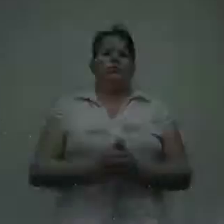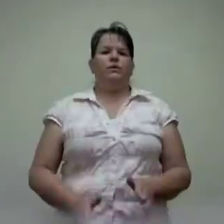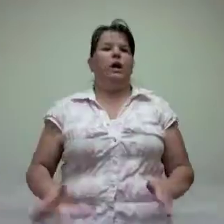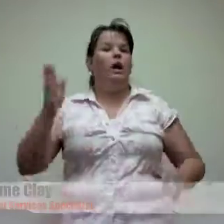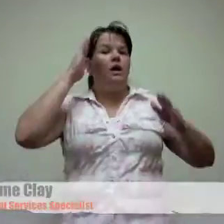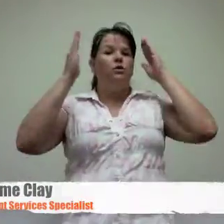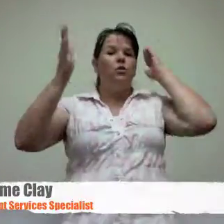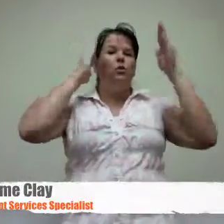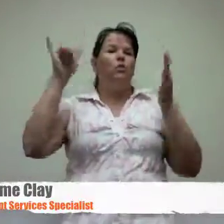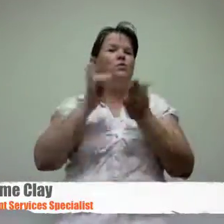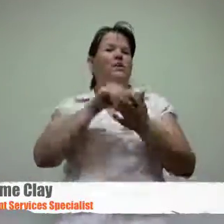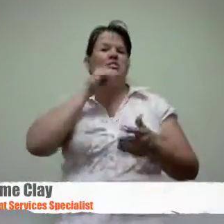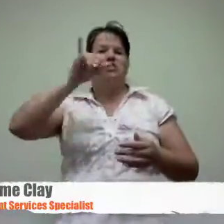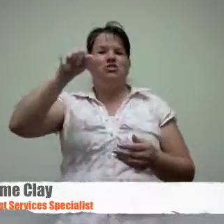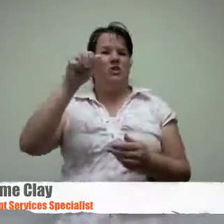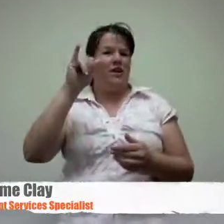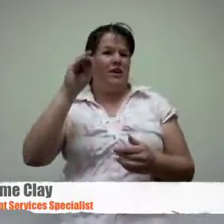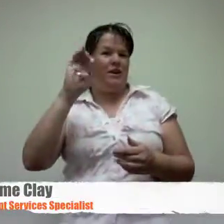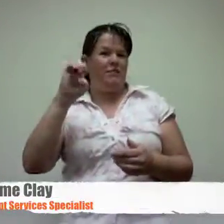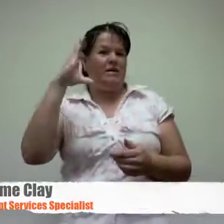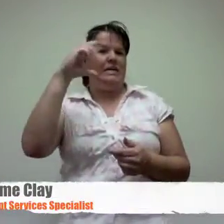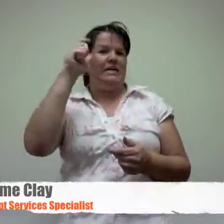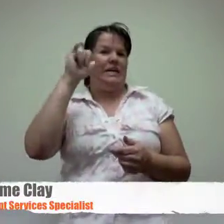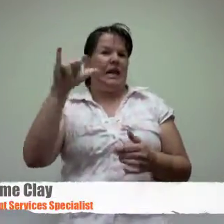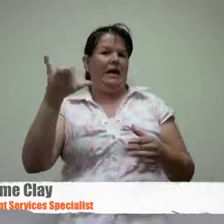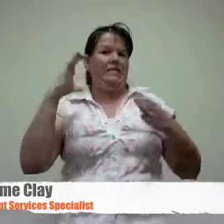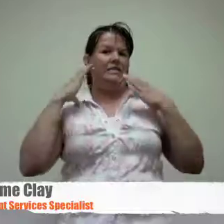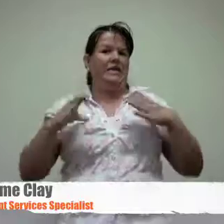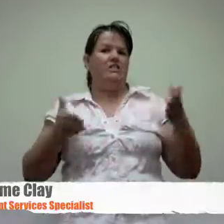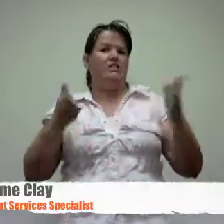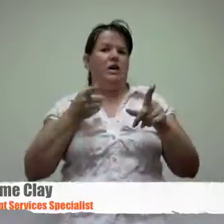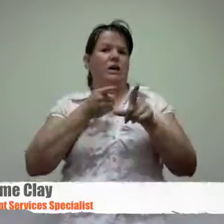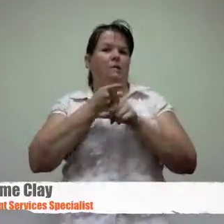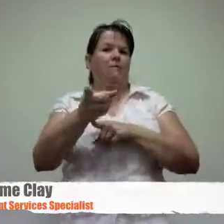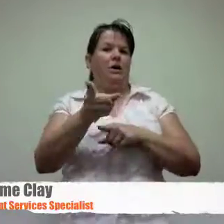Hello, This is Jaime Clay, Client Services Specialist